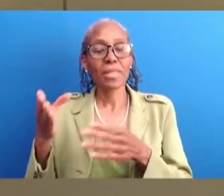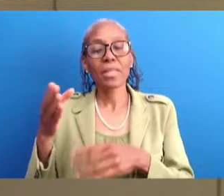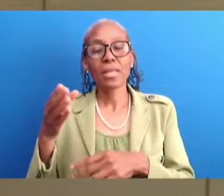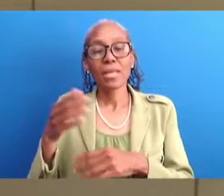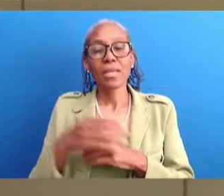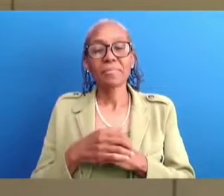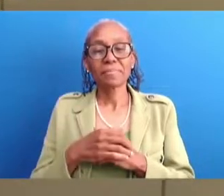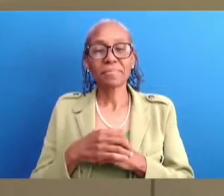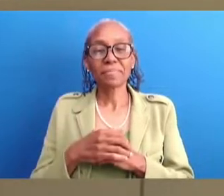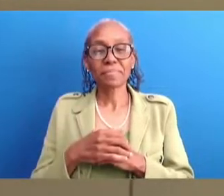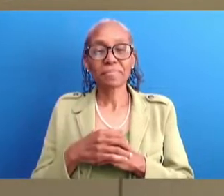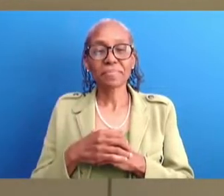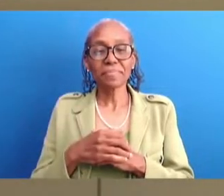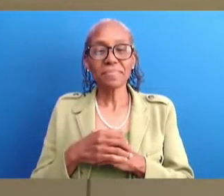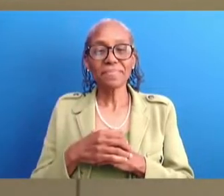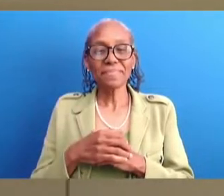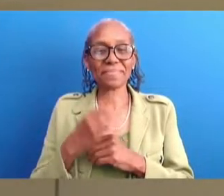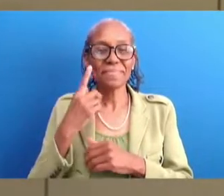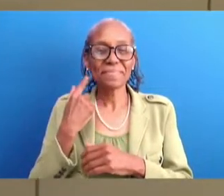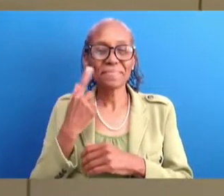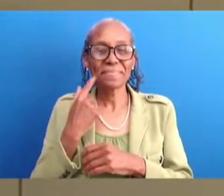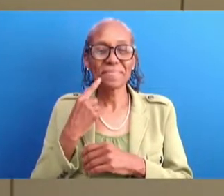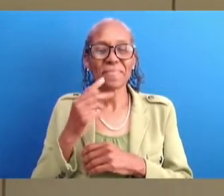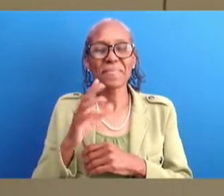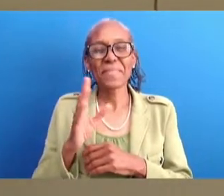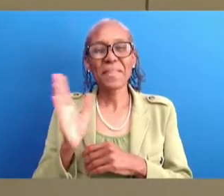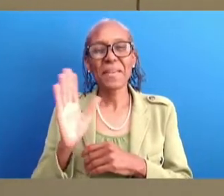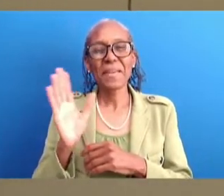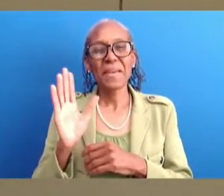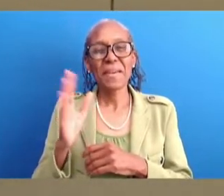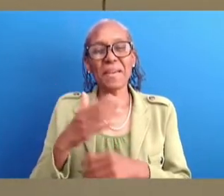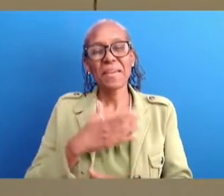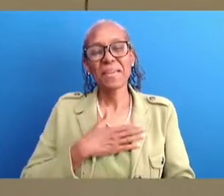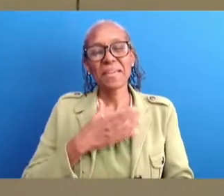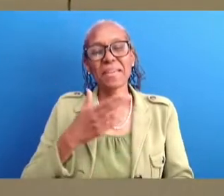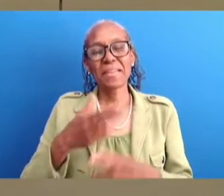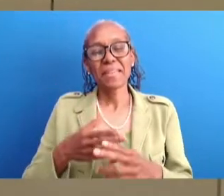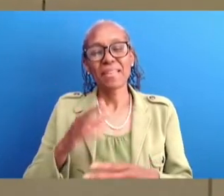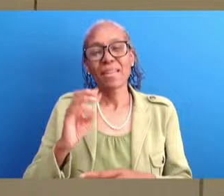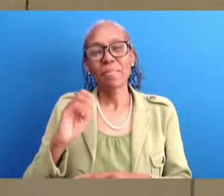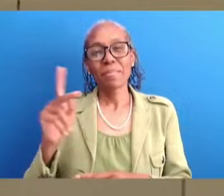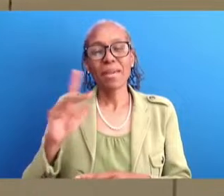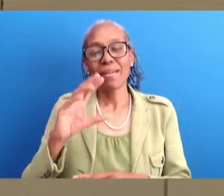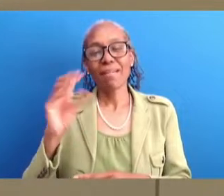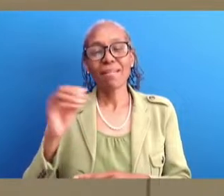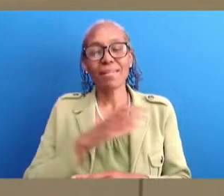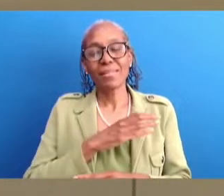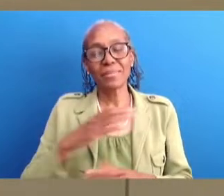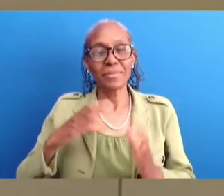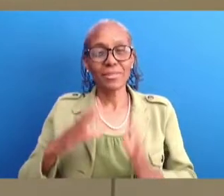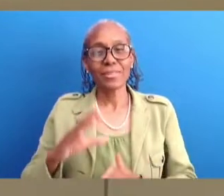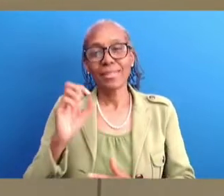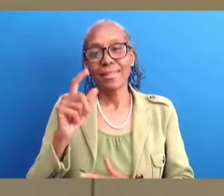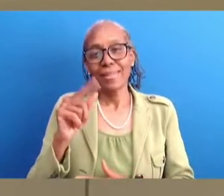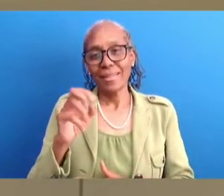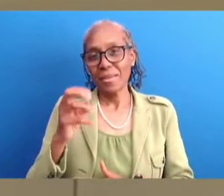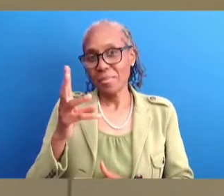EASON, DEPUTY CLERK TO THE BOARD.